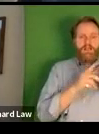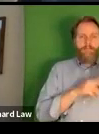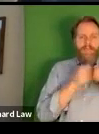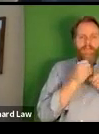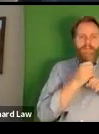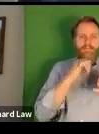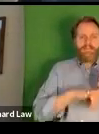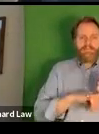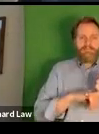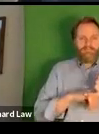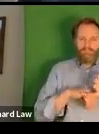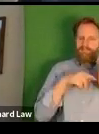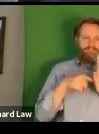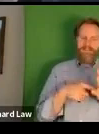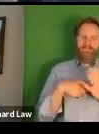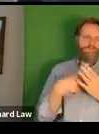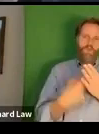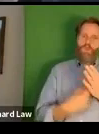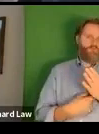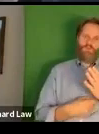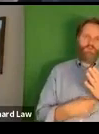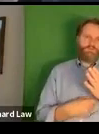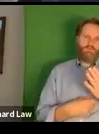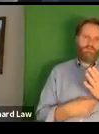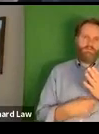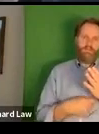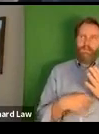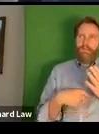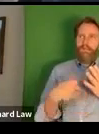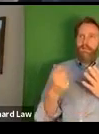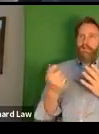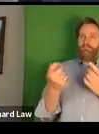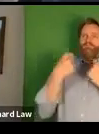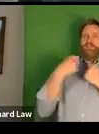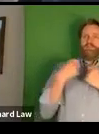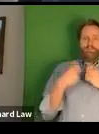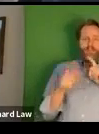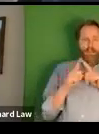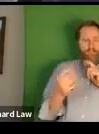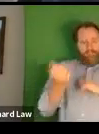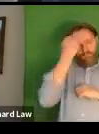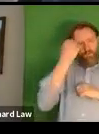rules they then treat us like we are fools I mean anyone who has got dodgy